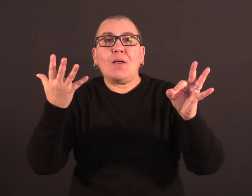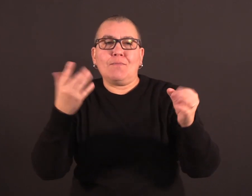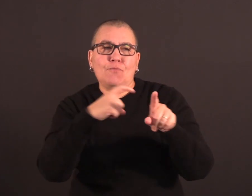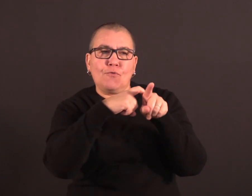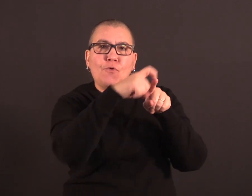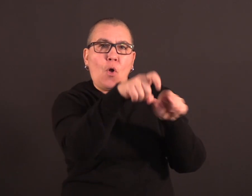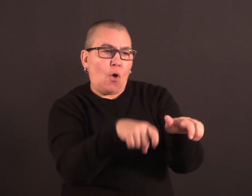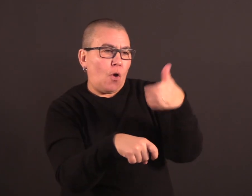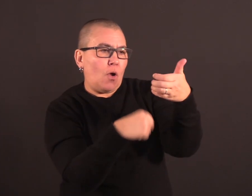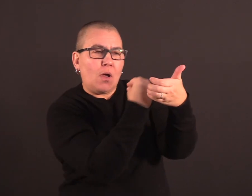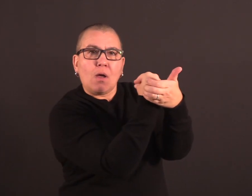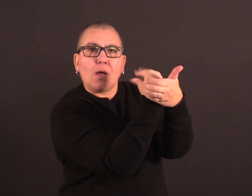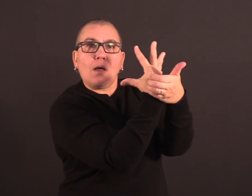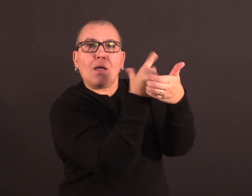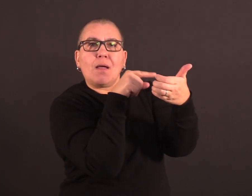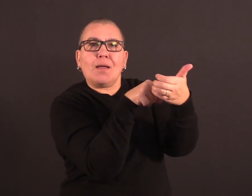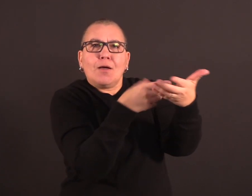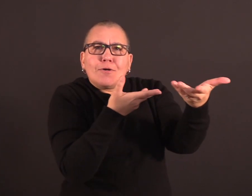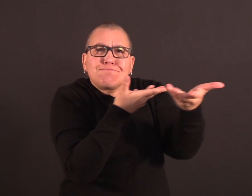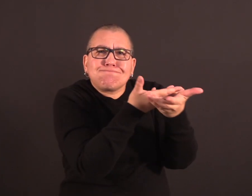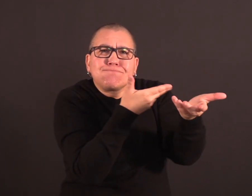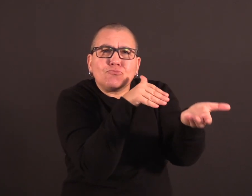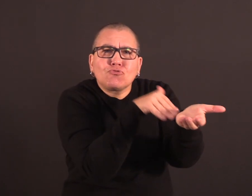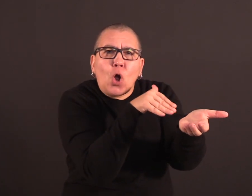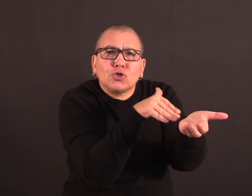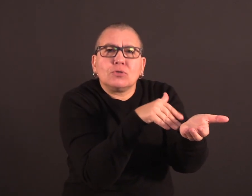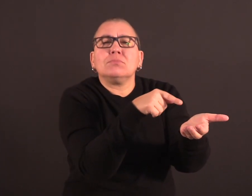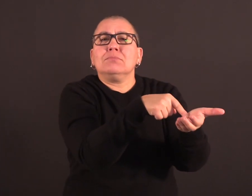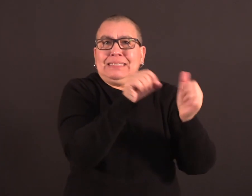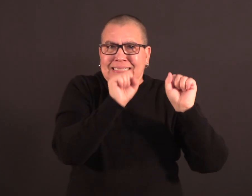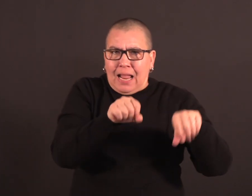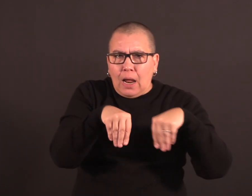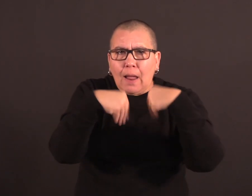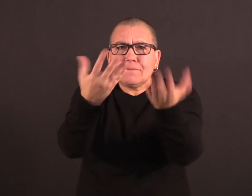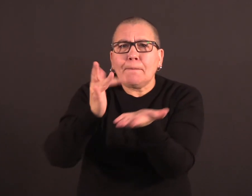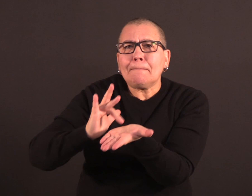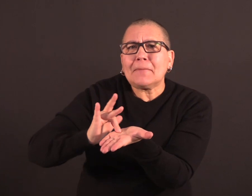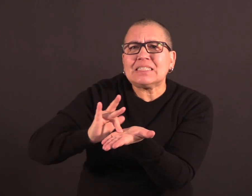offers free telehealth care and, if necessary, prescription treatments to anyone who has